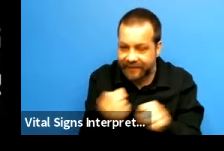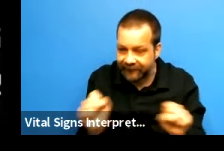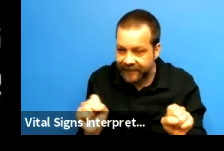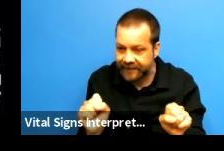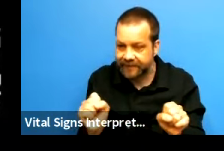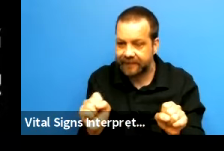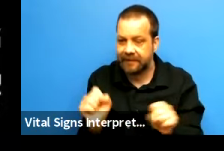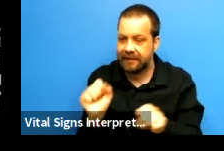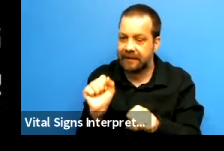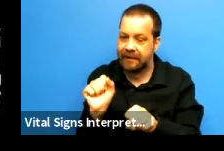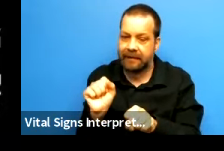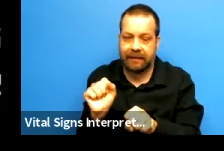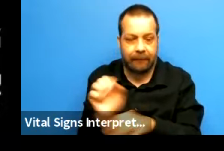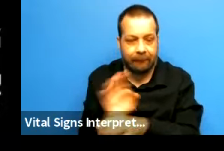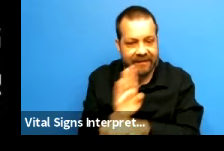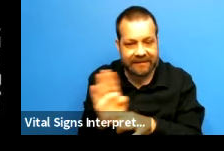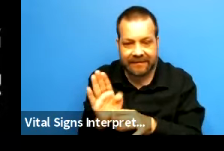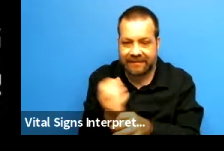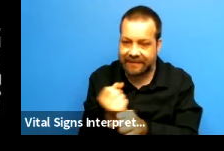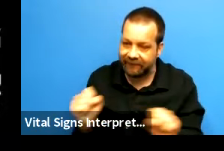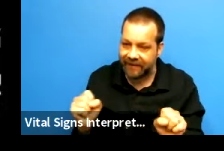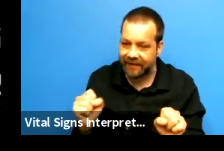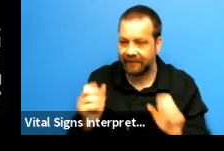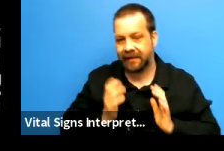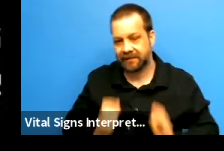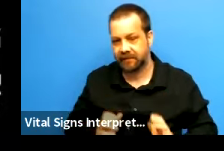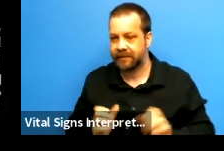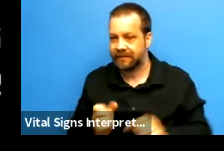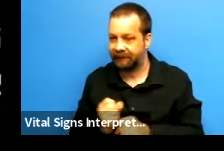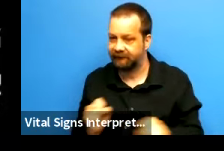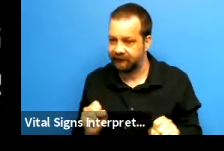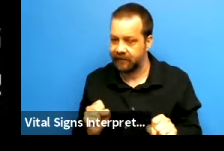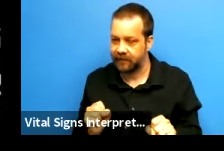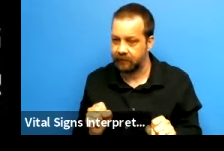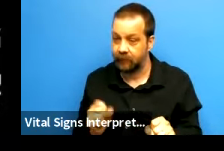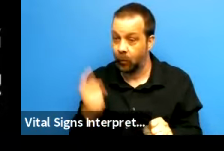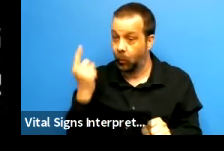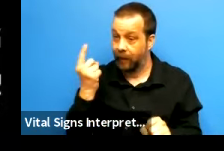and customer safety. One of the things we have seen a big change in